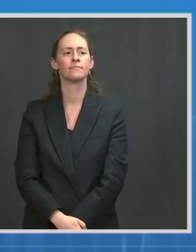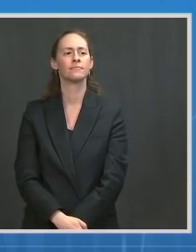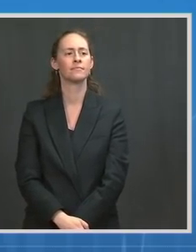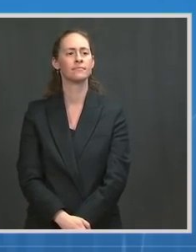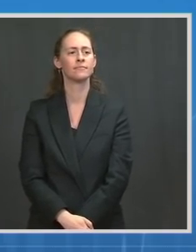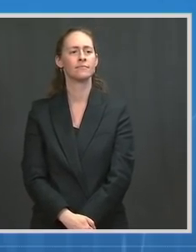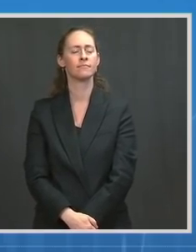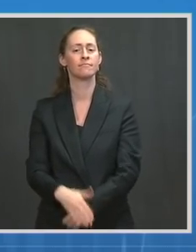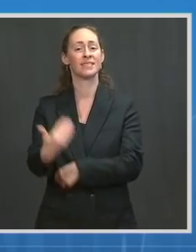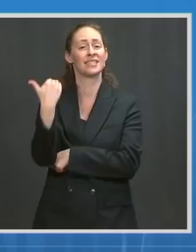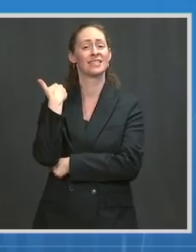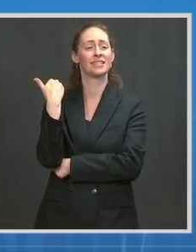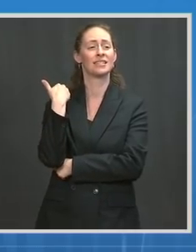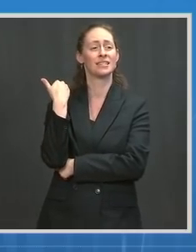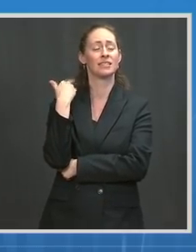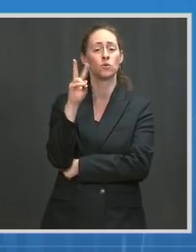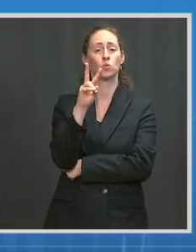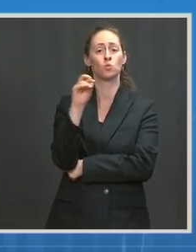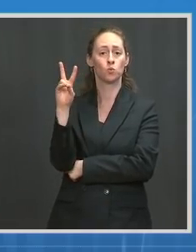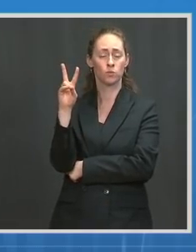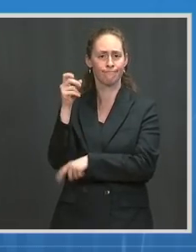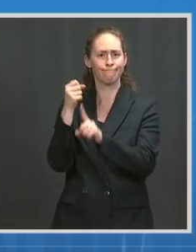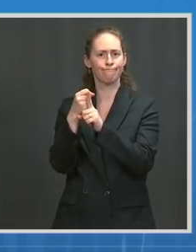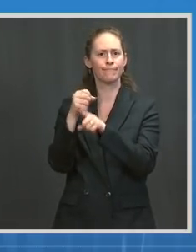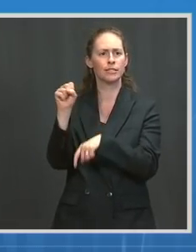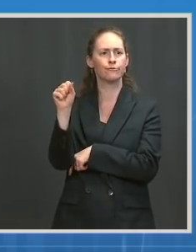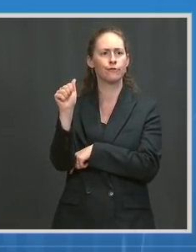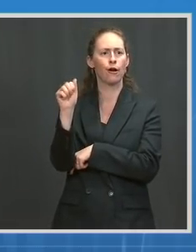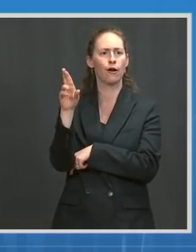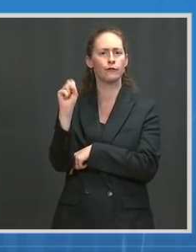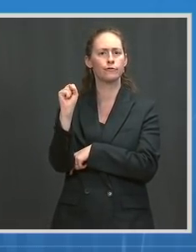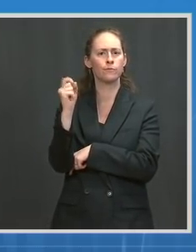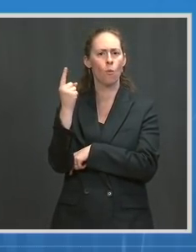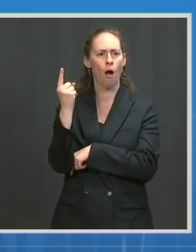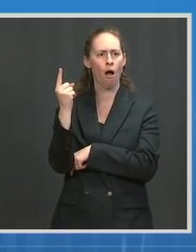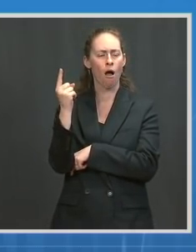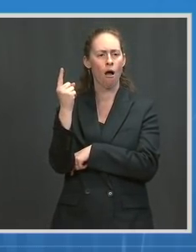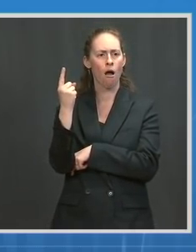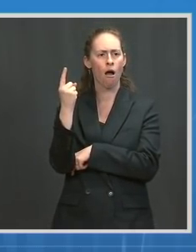and in 2012, you had SARS -- the MERS coronavirus.